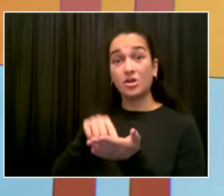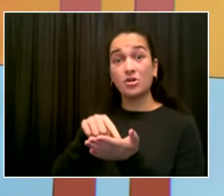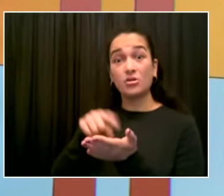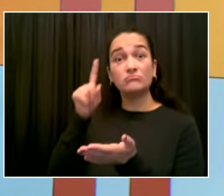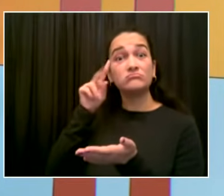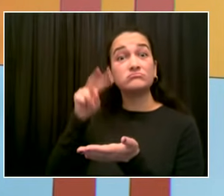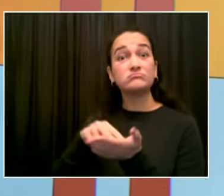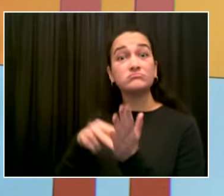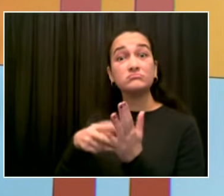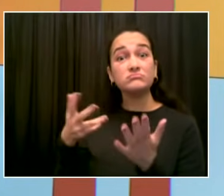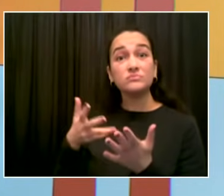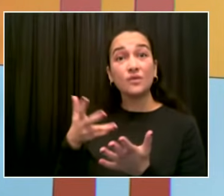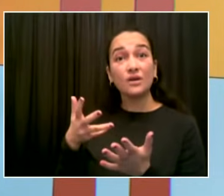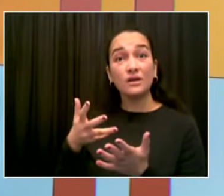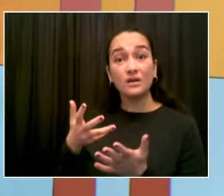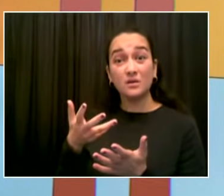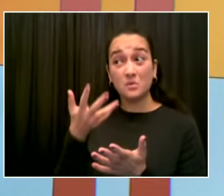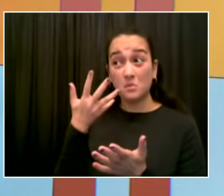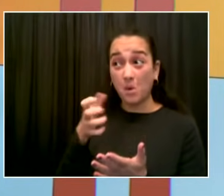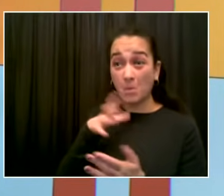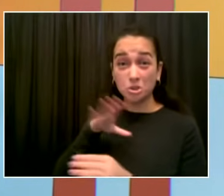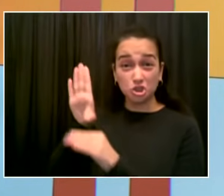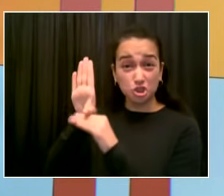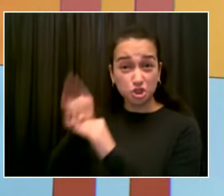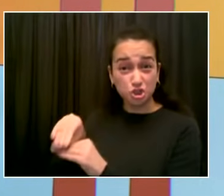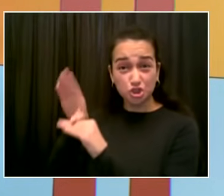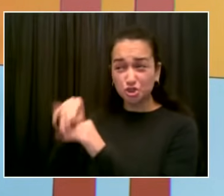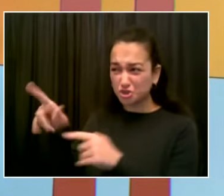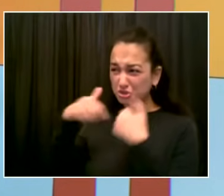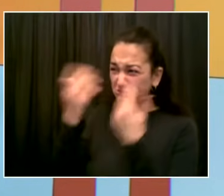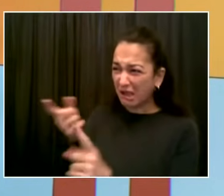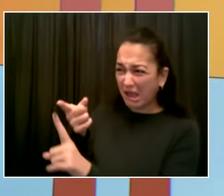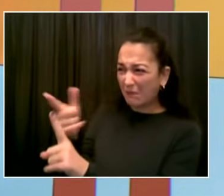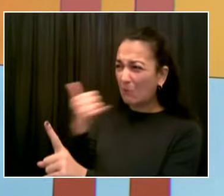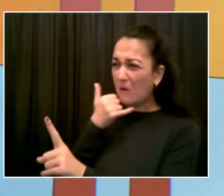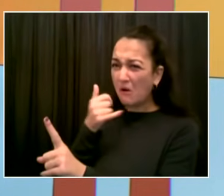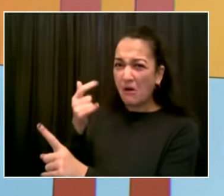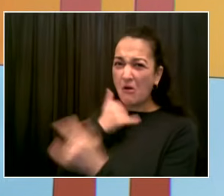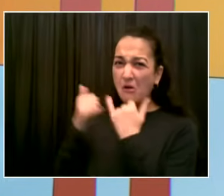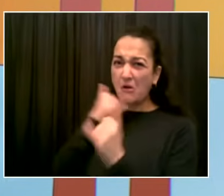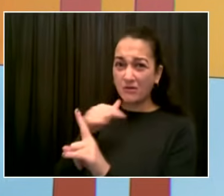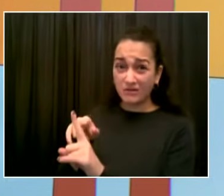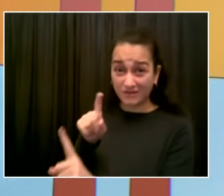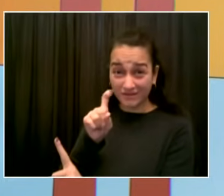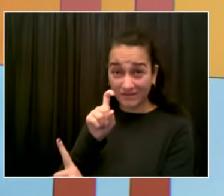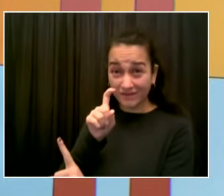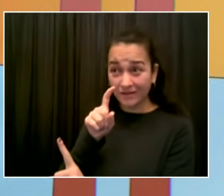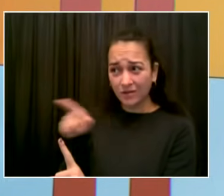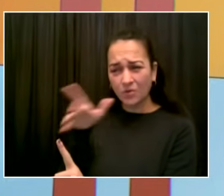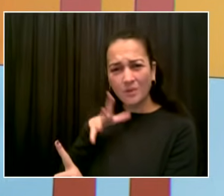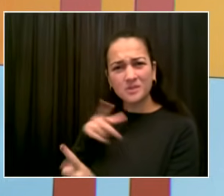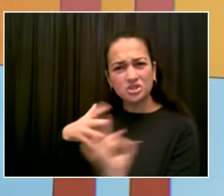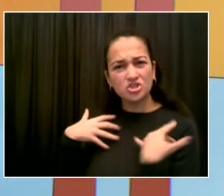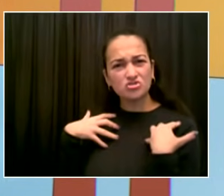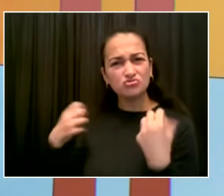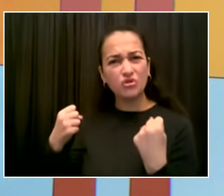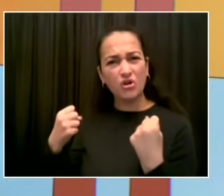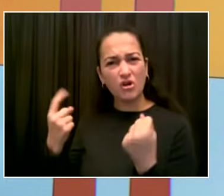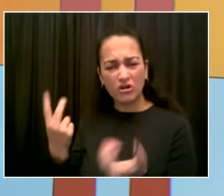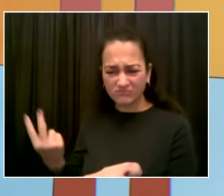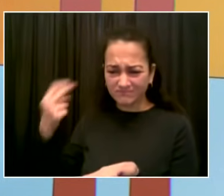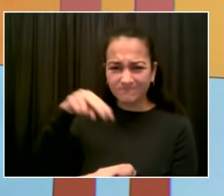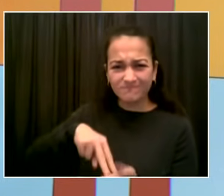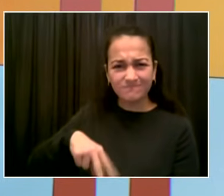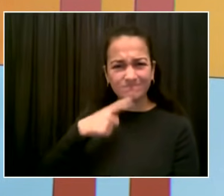ATTACK THE WOMEN